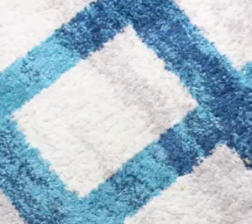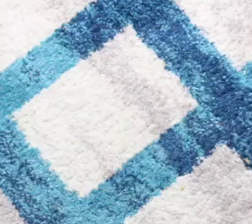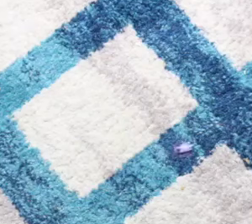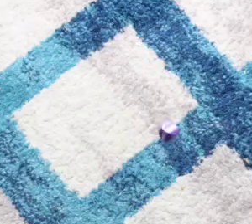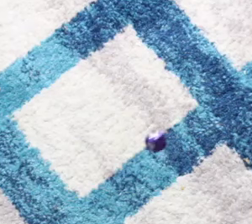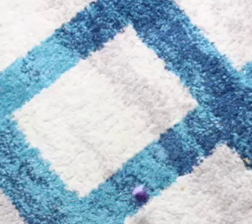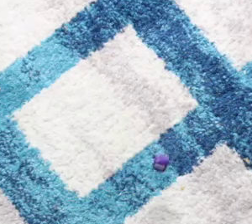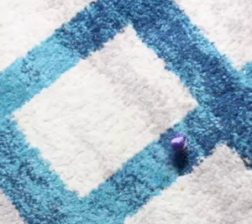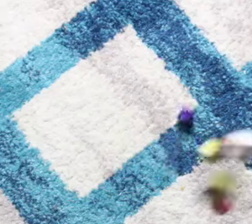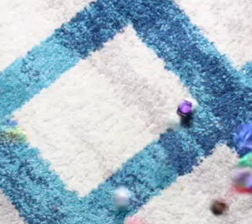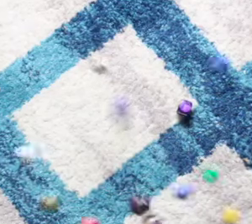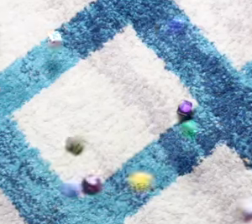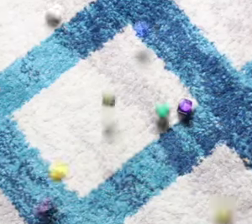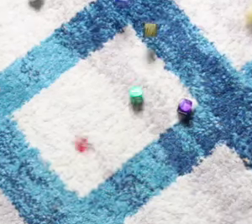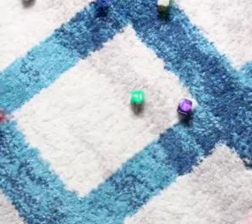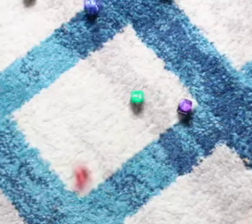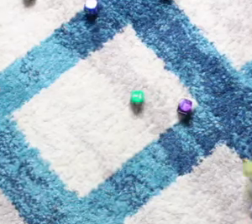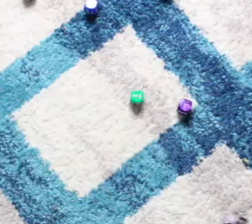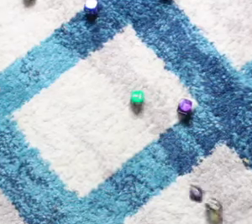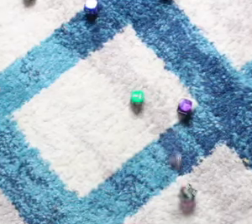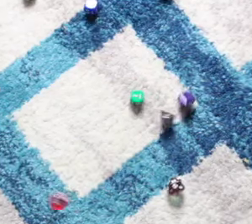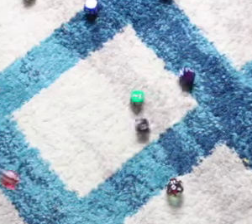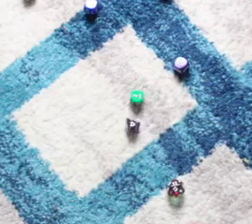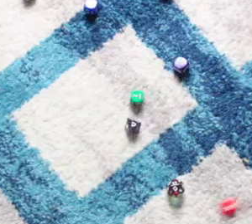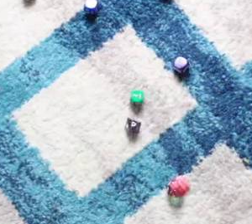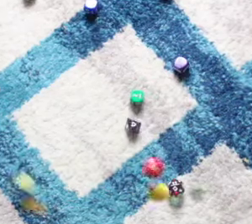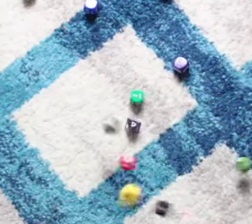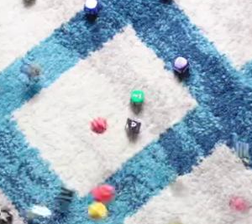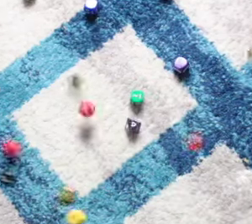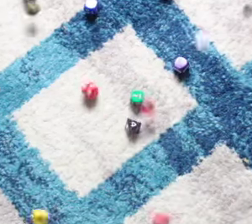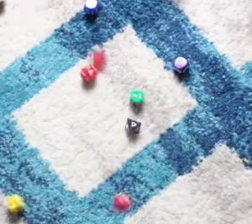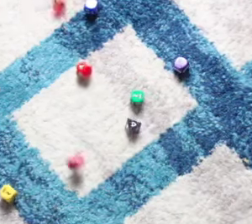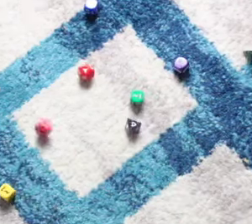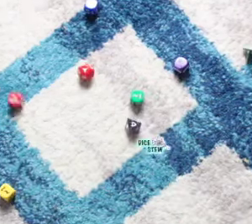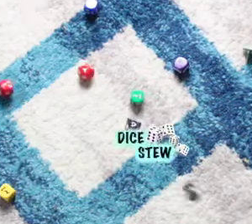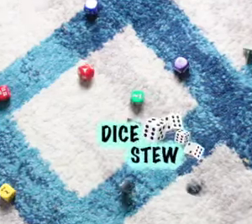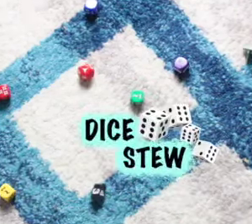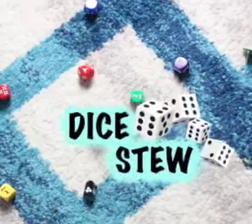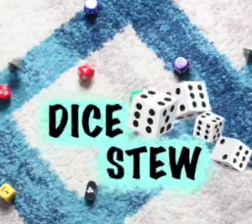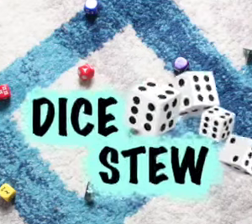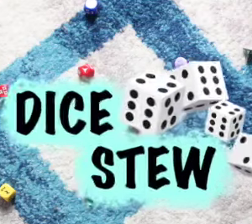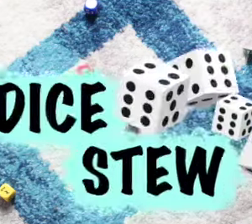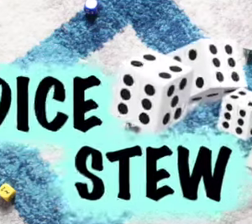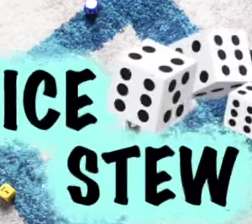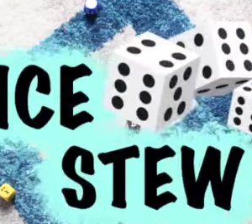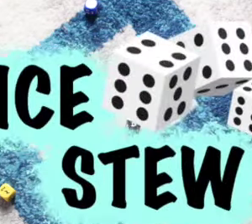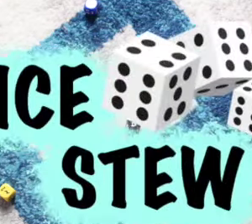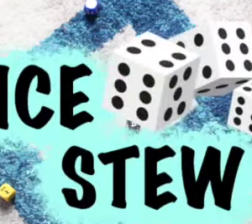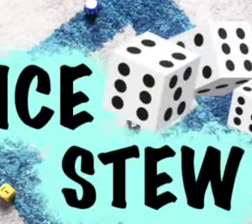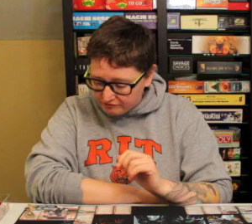(dice falling) *rock intro*